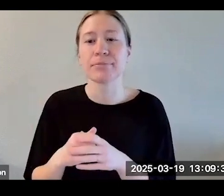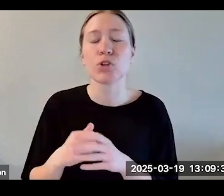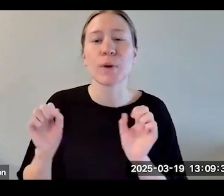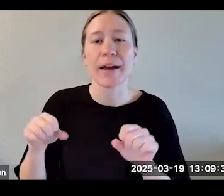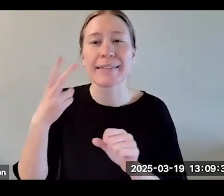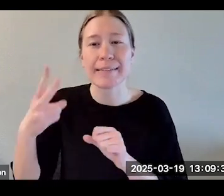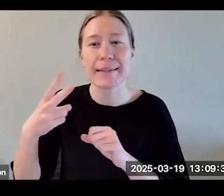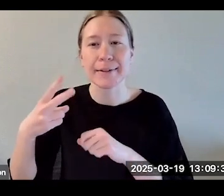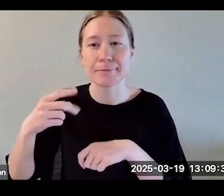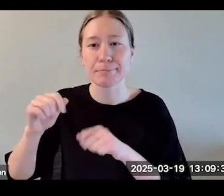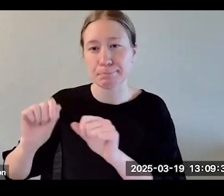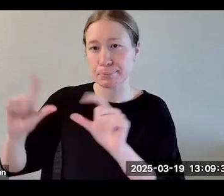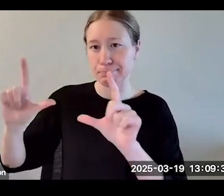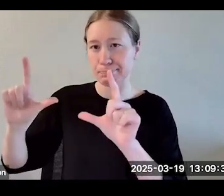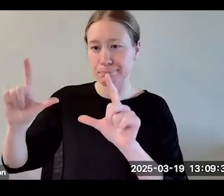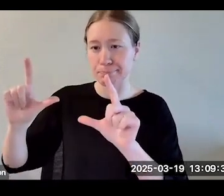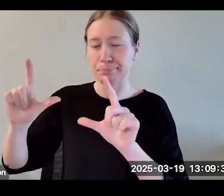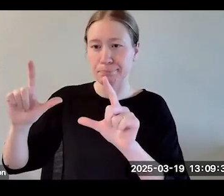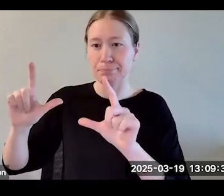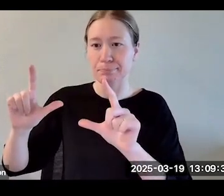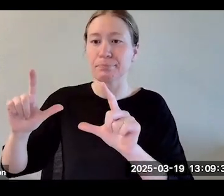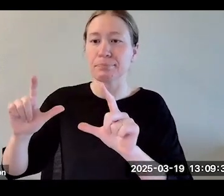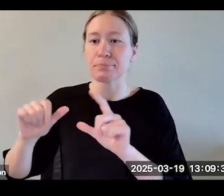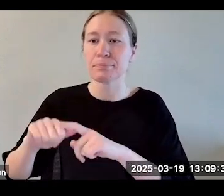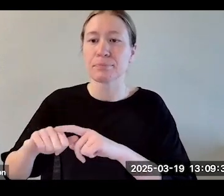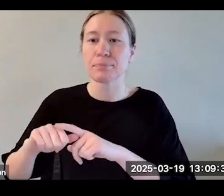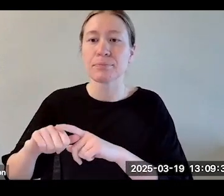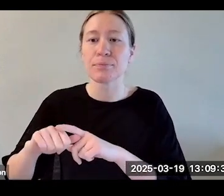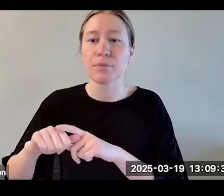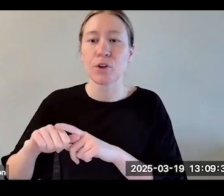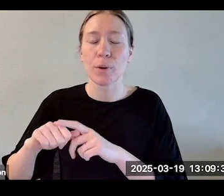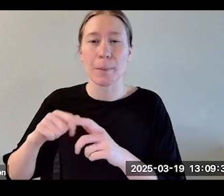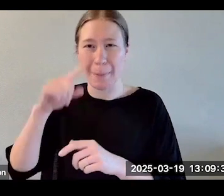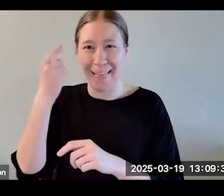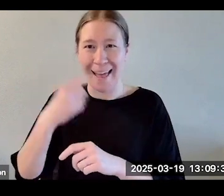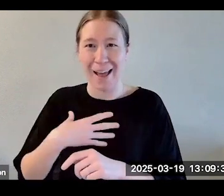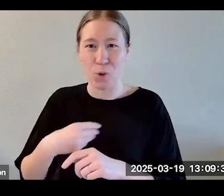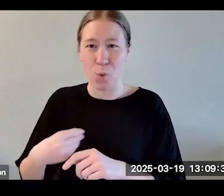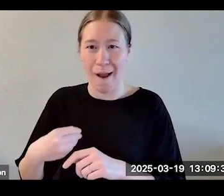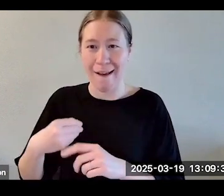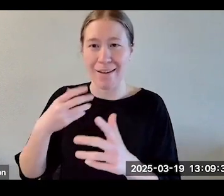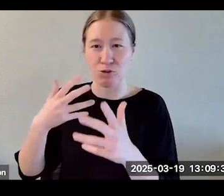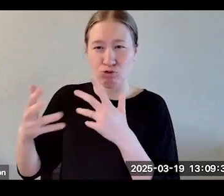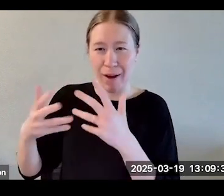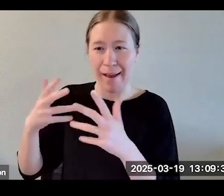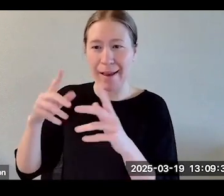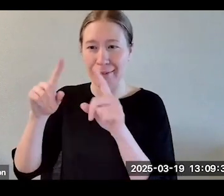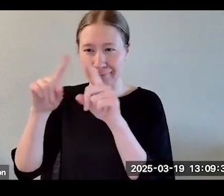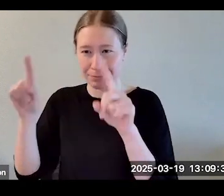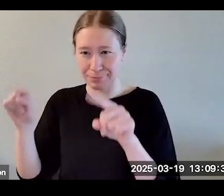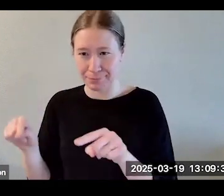on the right side of the screen, and you can select the foreground color, which is the text color,